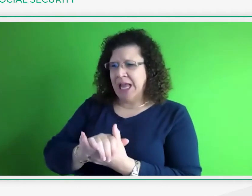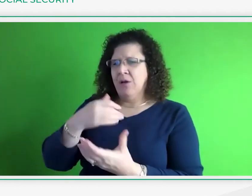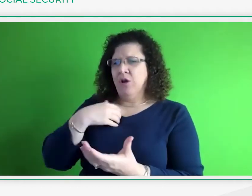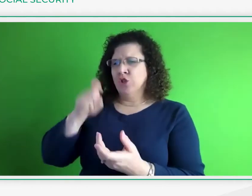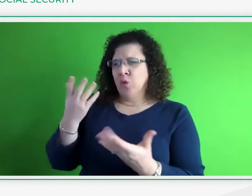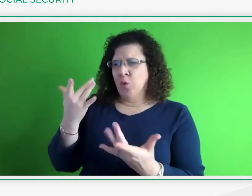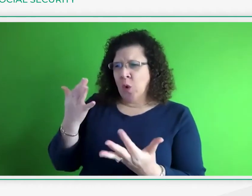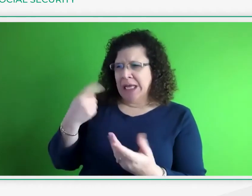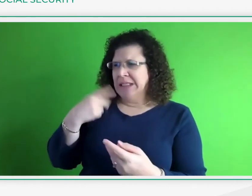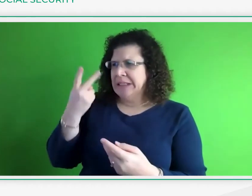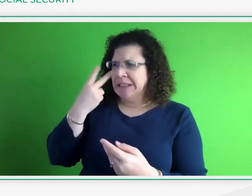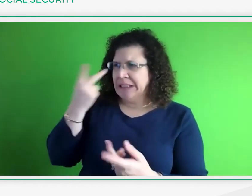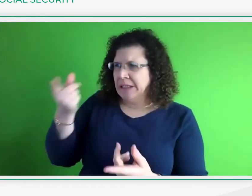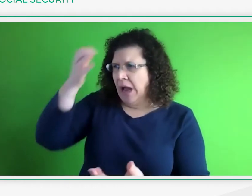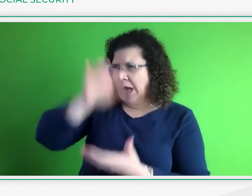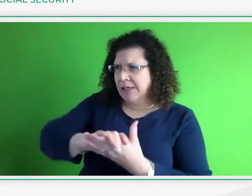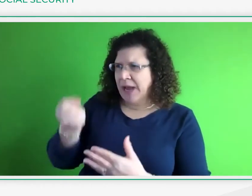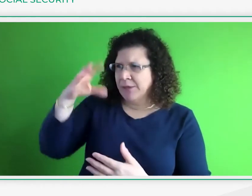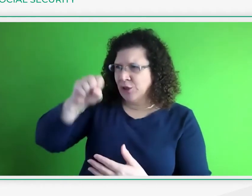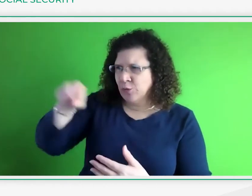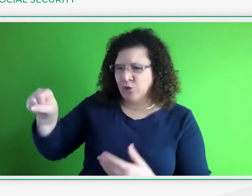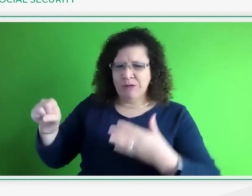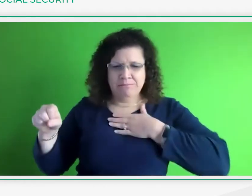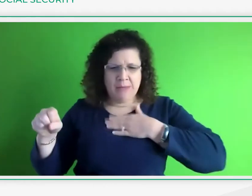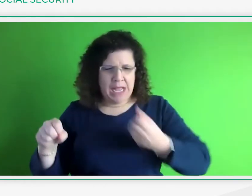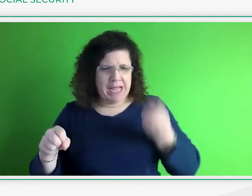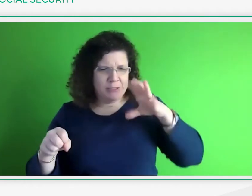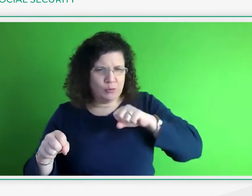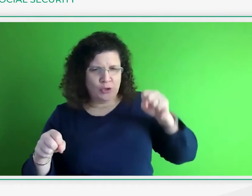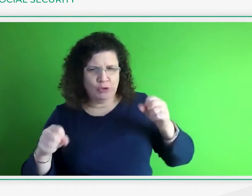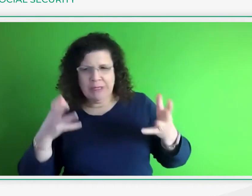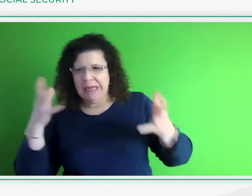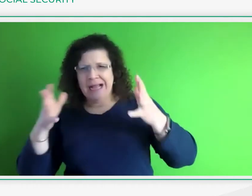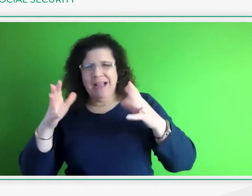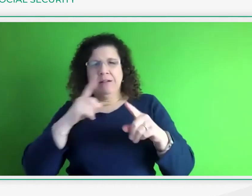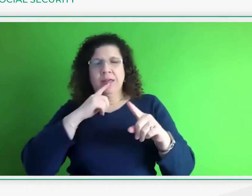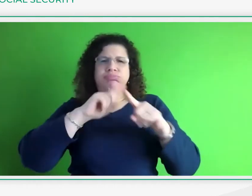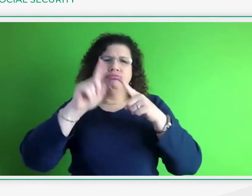If, maybe, you decide later you want to wait until your husband receives Social Security,